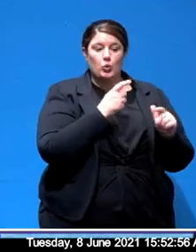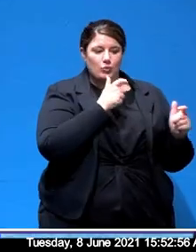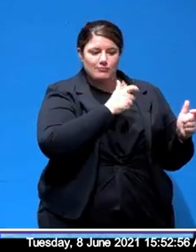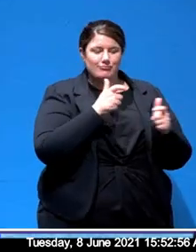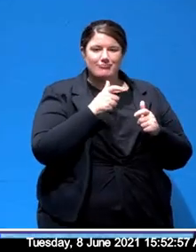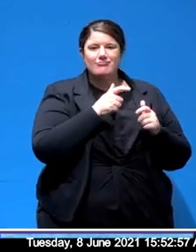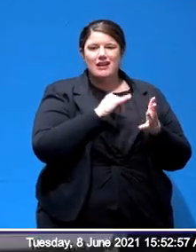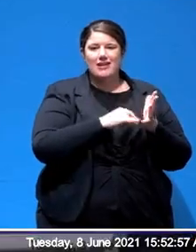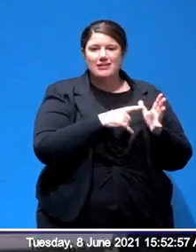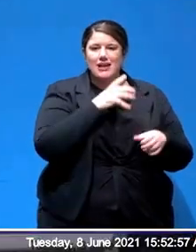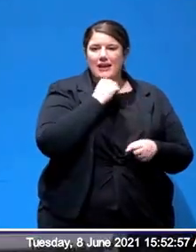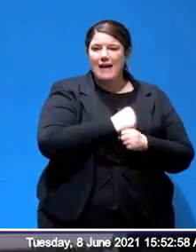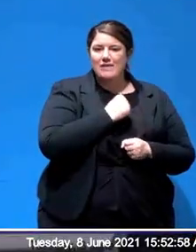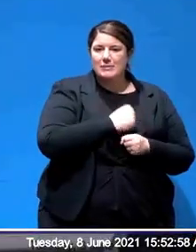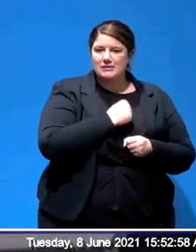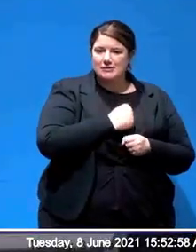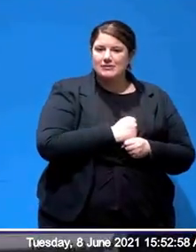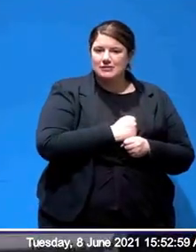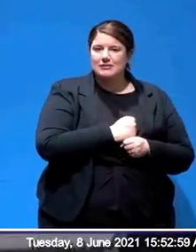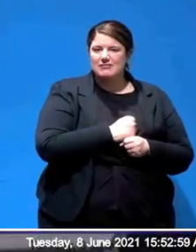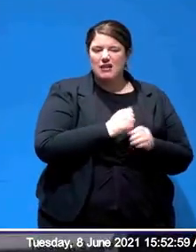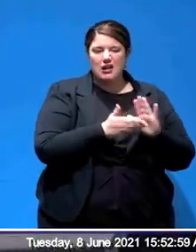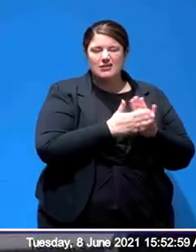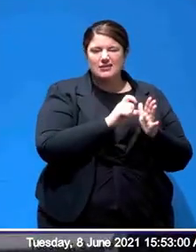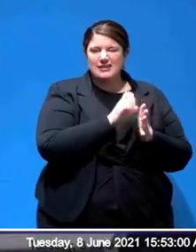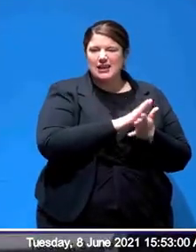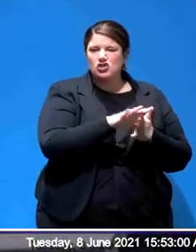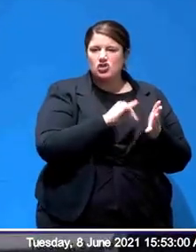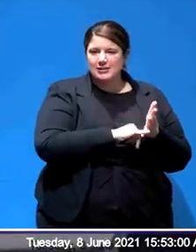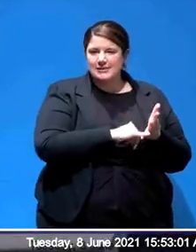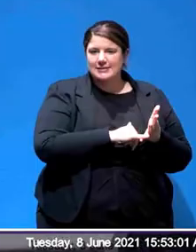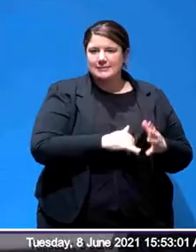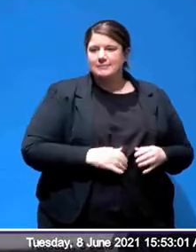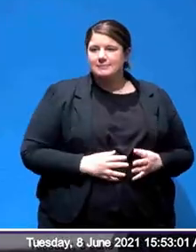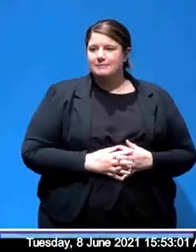So his money was managed in that way. But not by ---